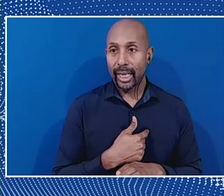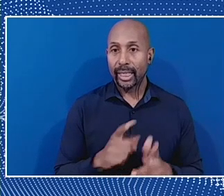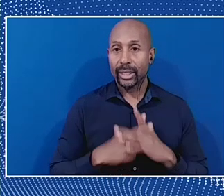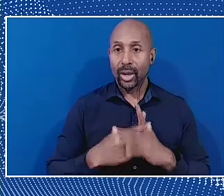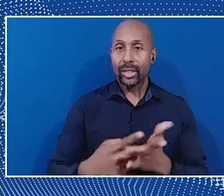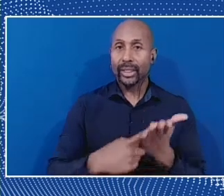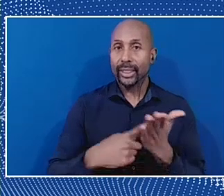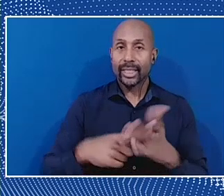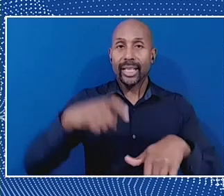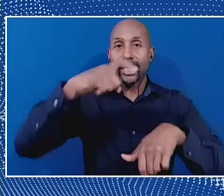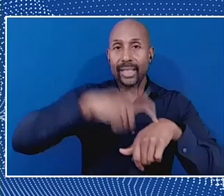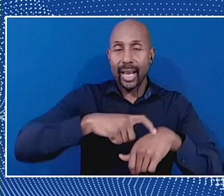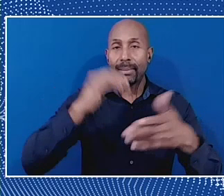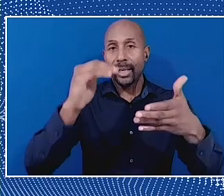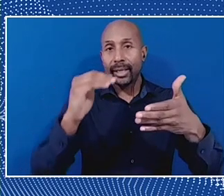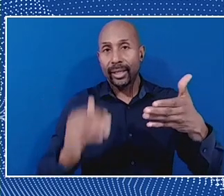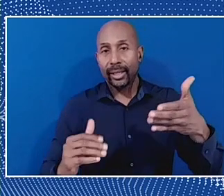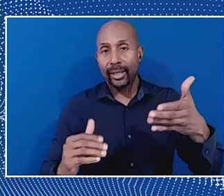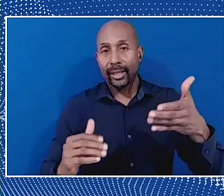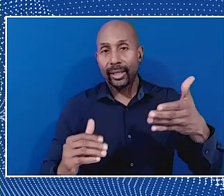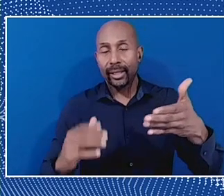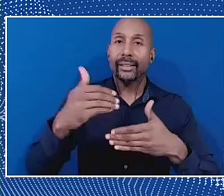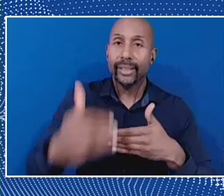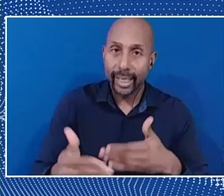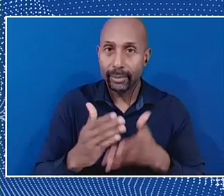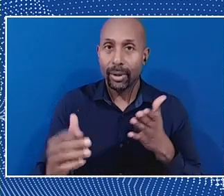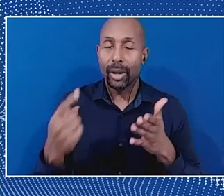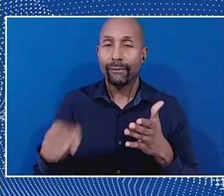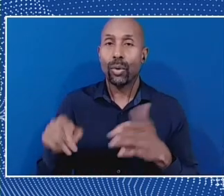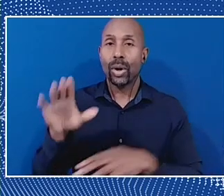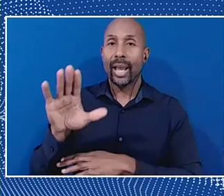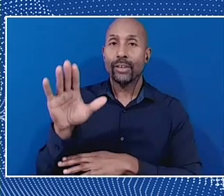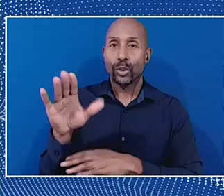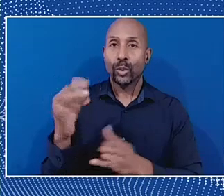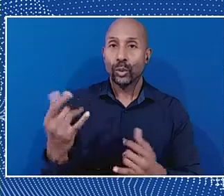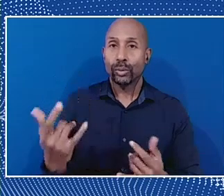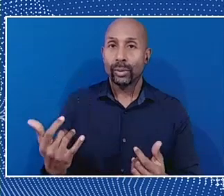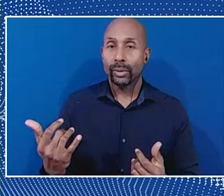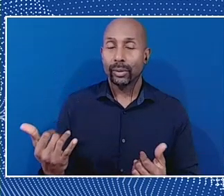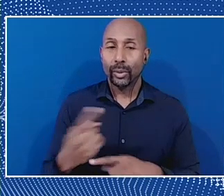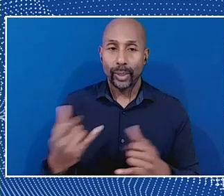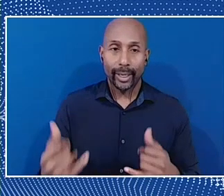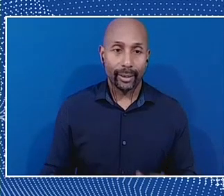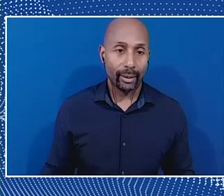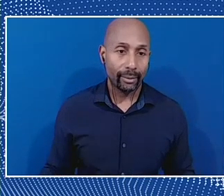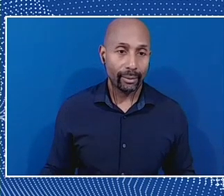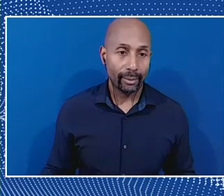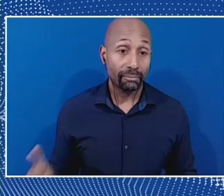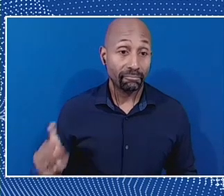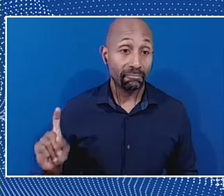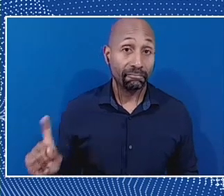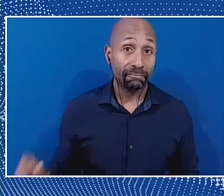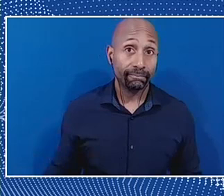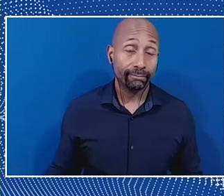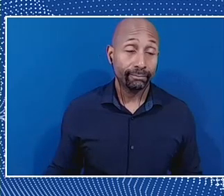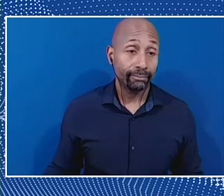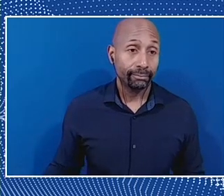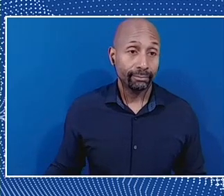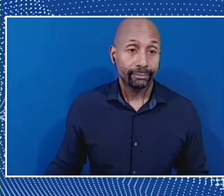this afternoon? Alright.